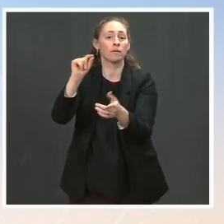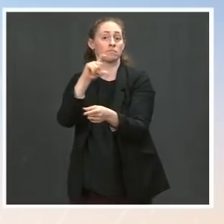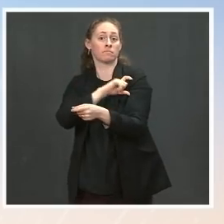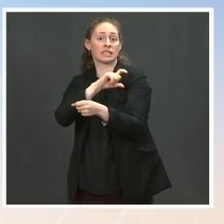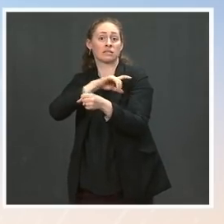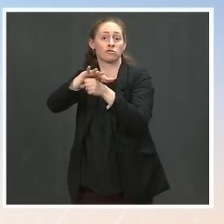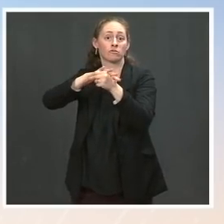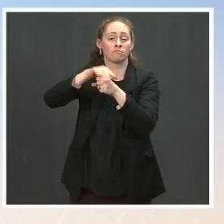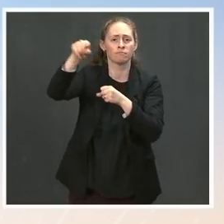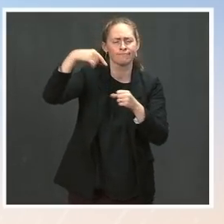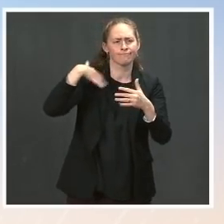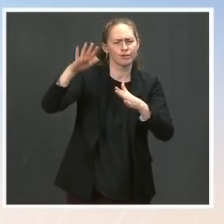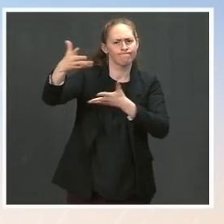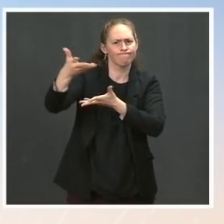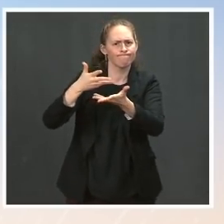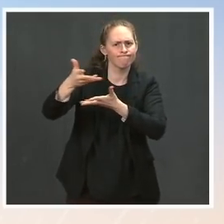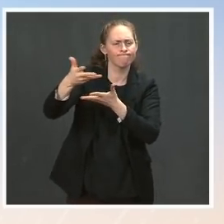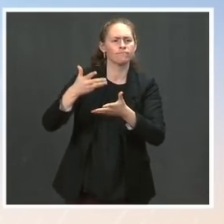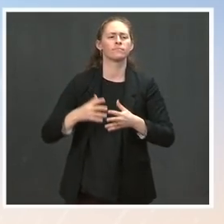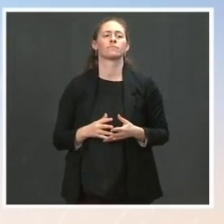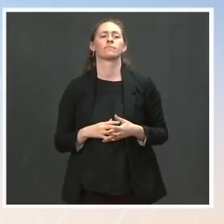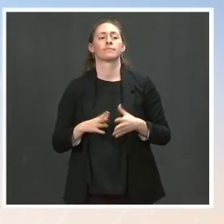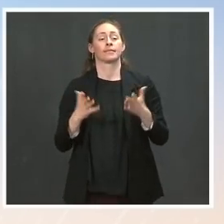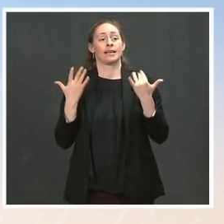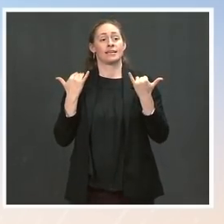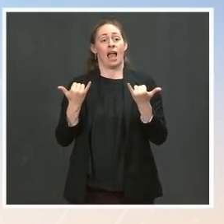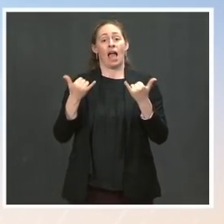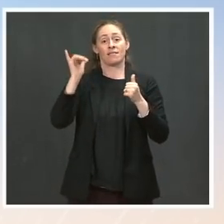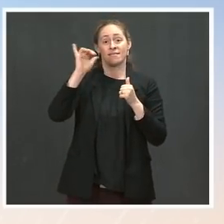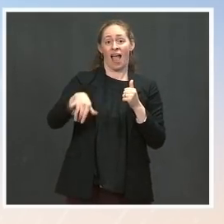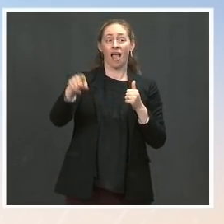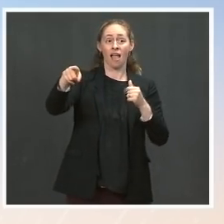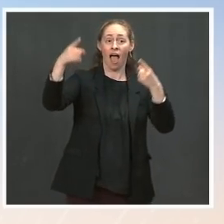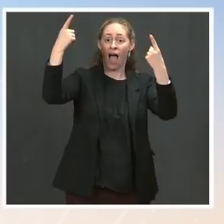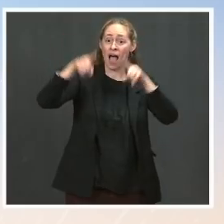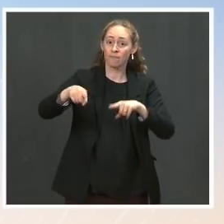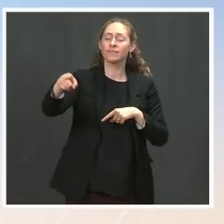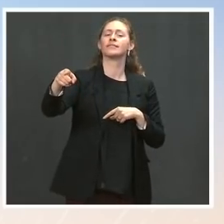I would say it is a reminder of the pain, the anger, the trauma,